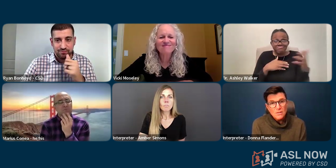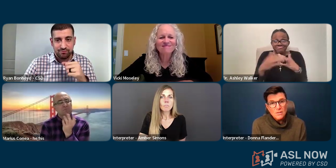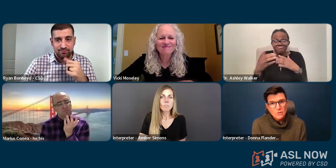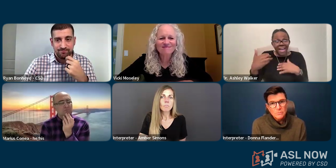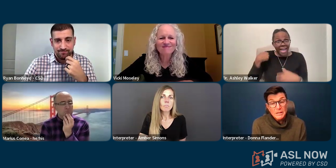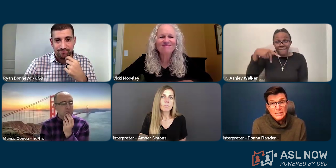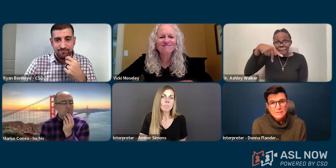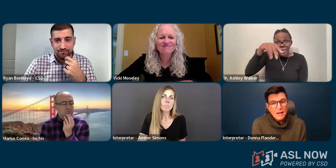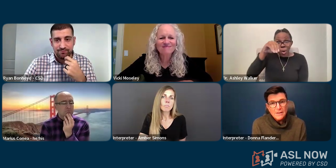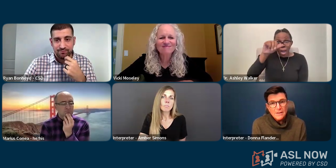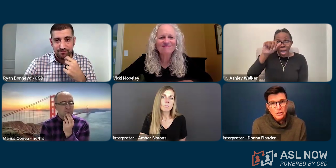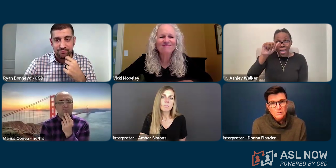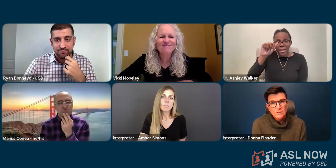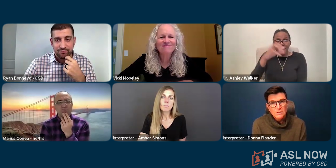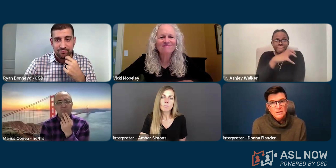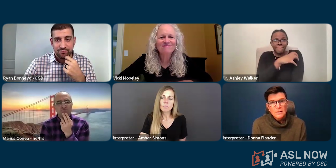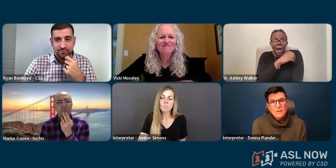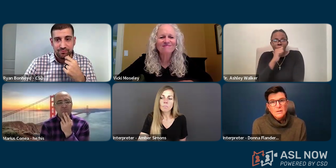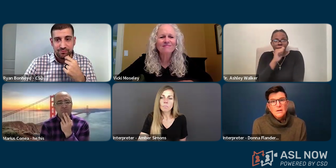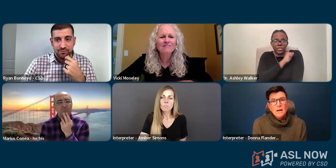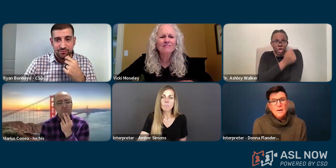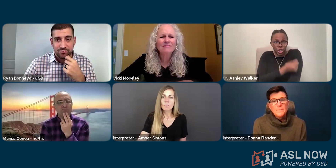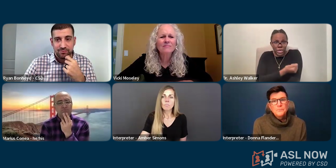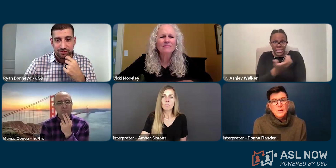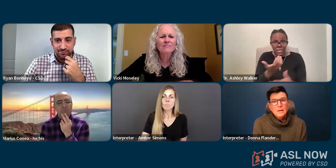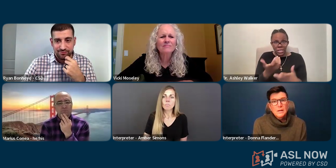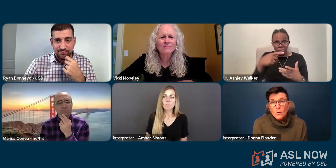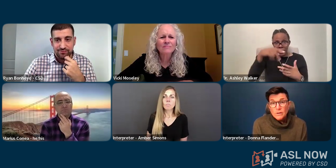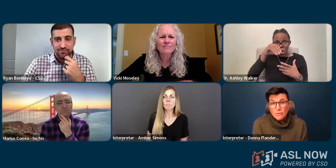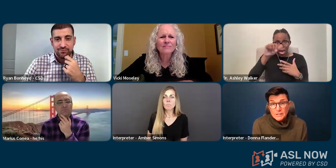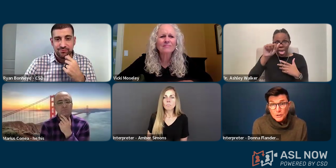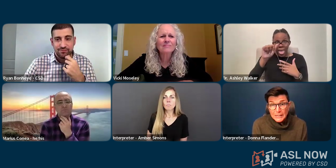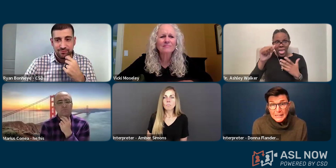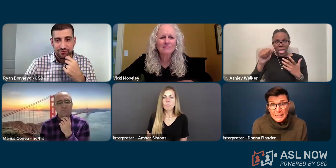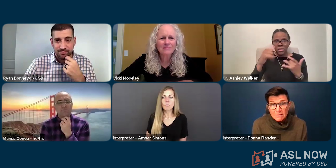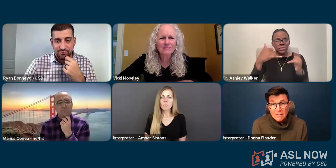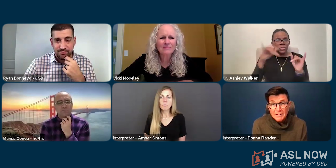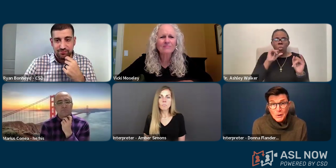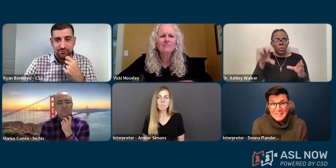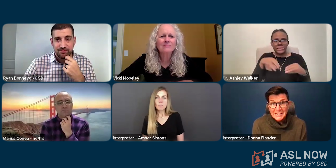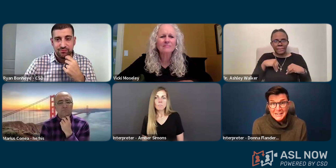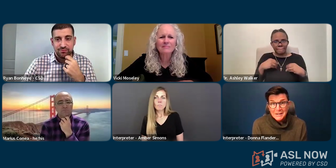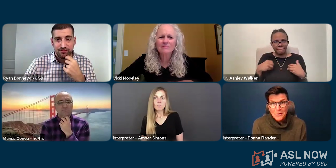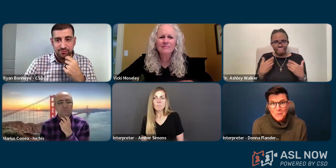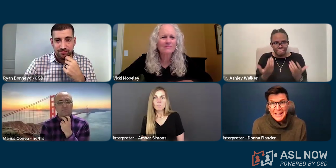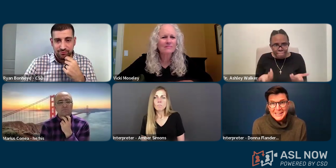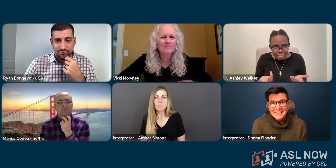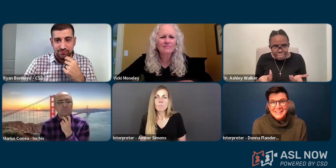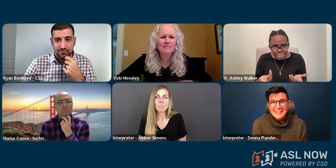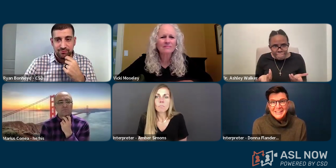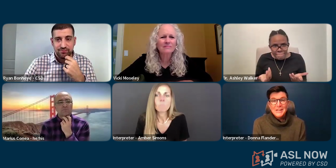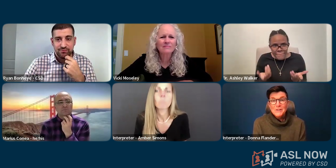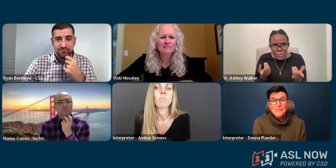I don't talk on the phone, period. Not ever. Power of attorney? Do I need to get a POA?